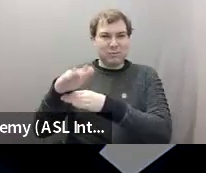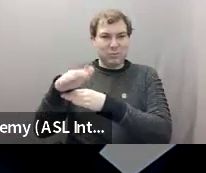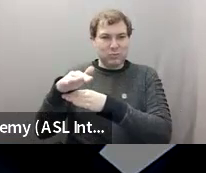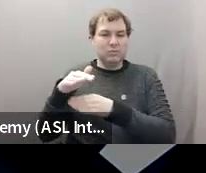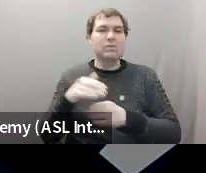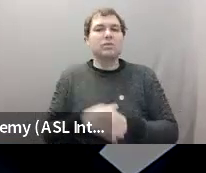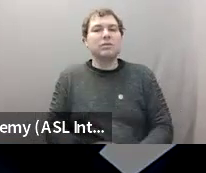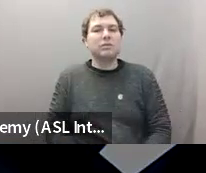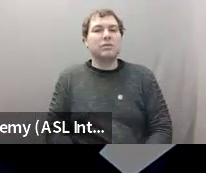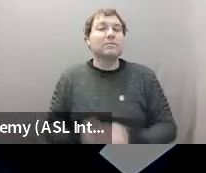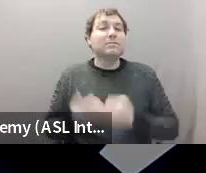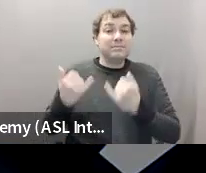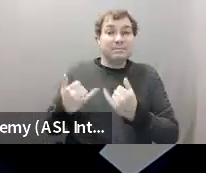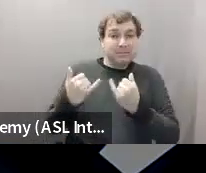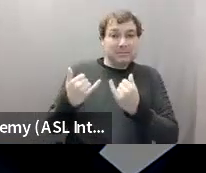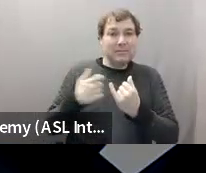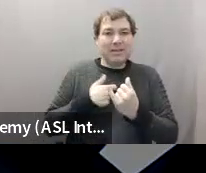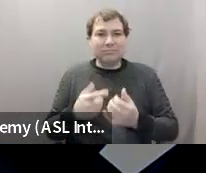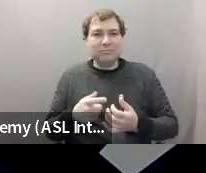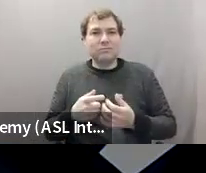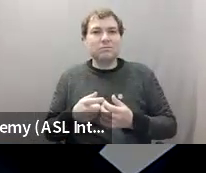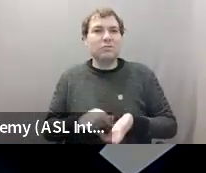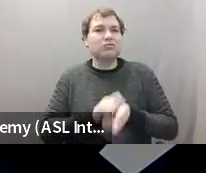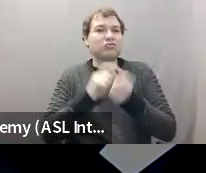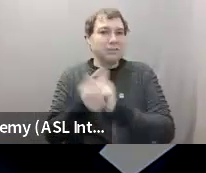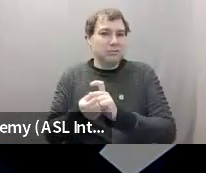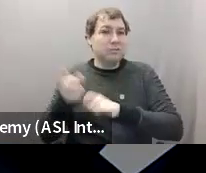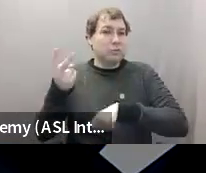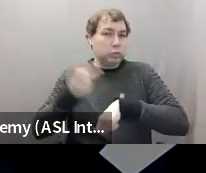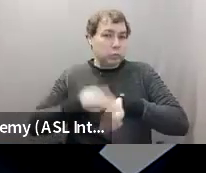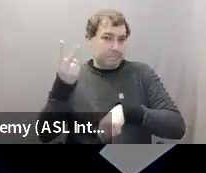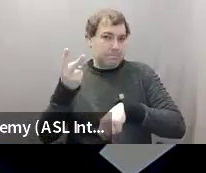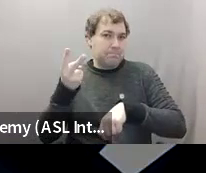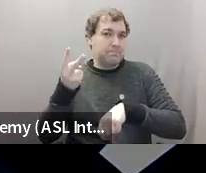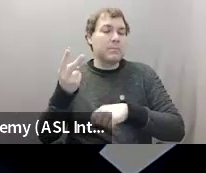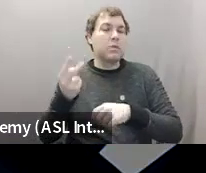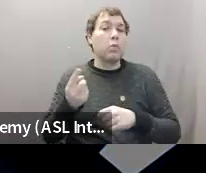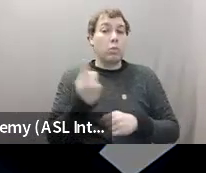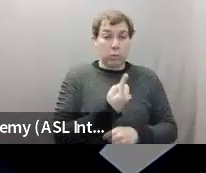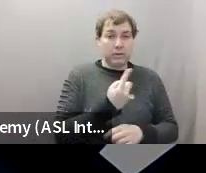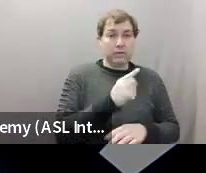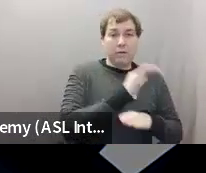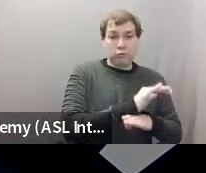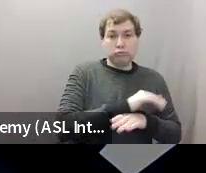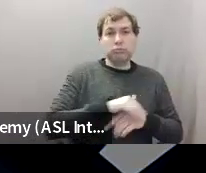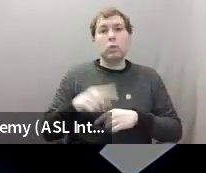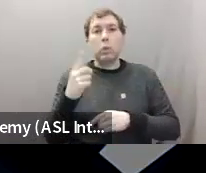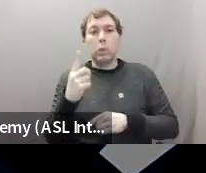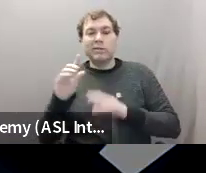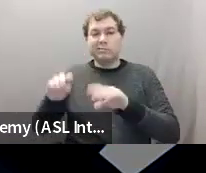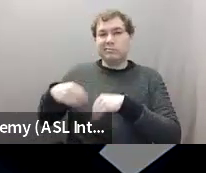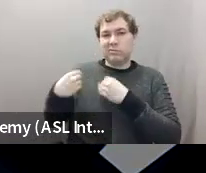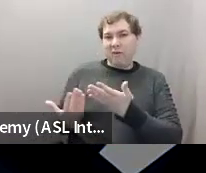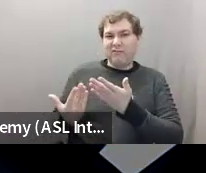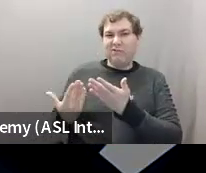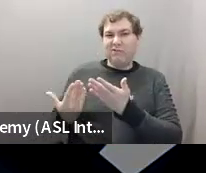Christinne Gray: and now I've taken it to 2 times. One is in the afternoon, and then I offer another time during the morning.